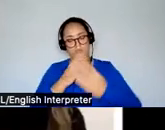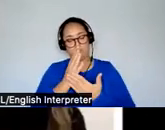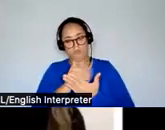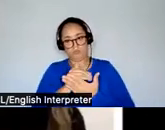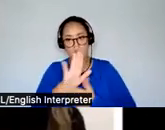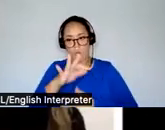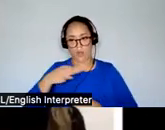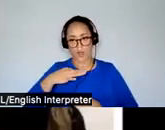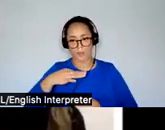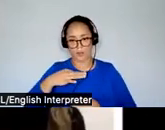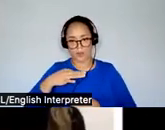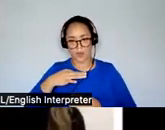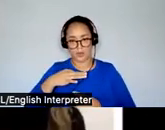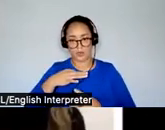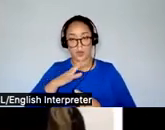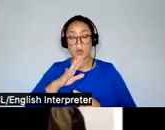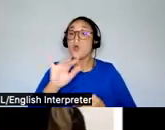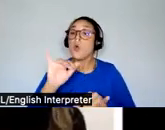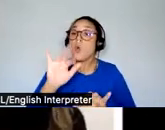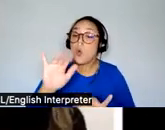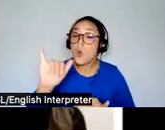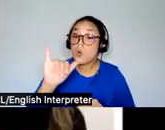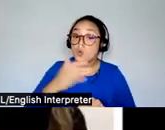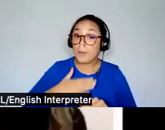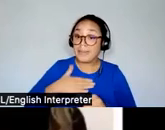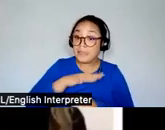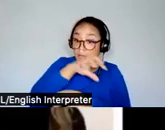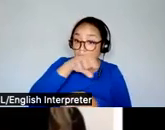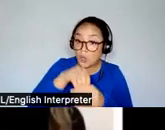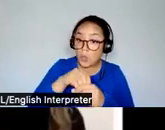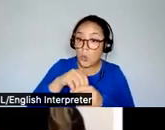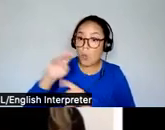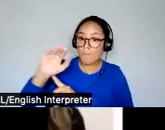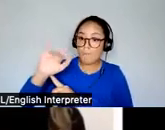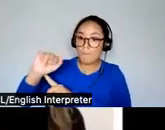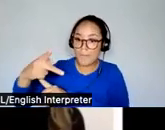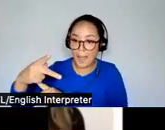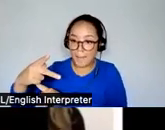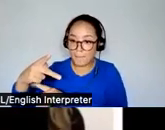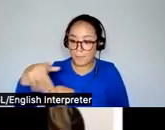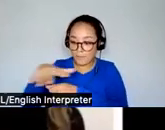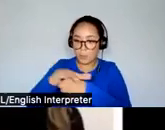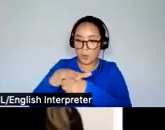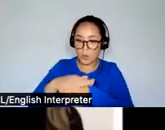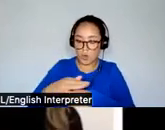And please also include a sitemap indicating the locations of the park that you are requesting